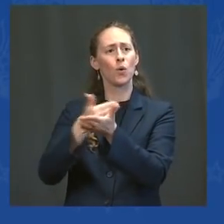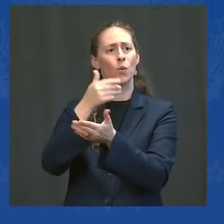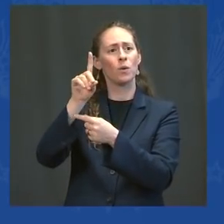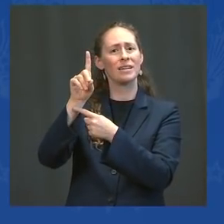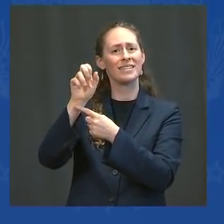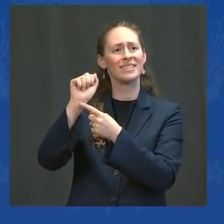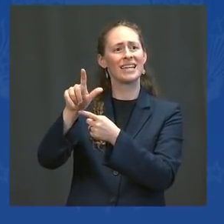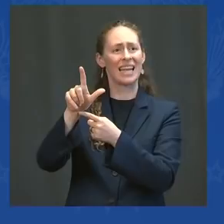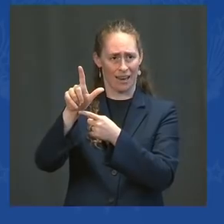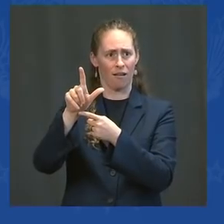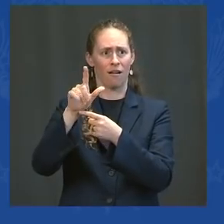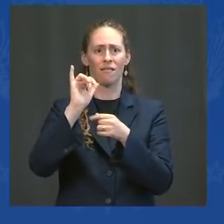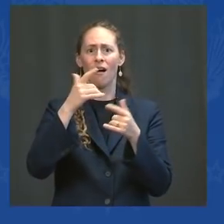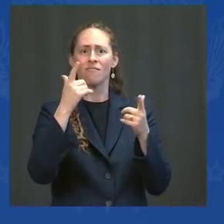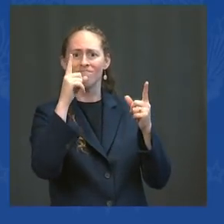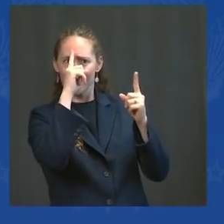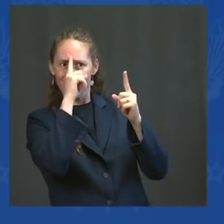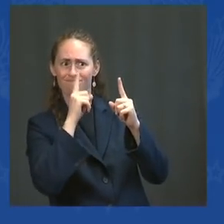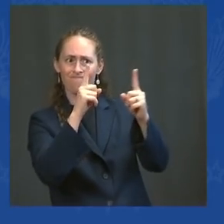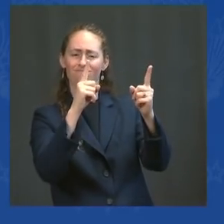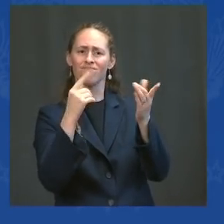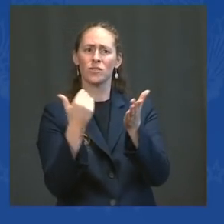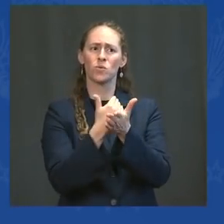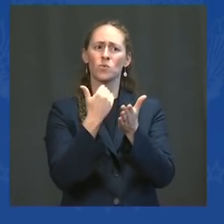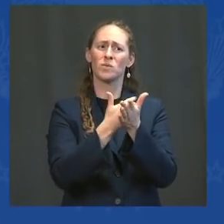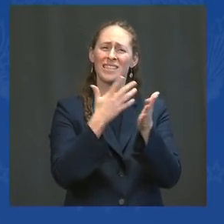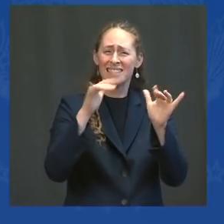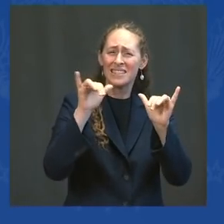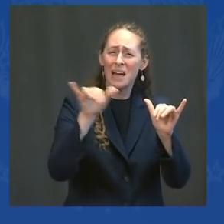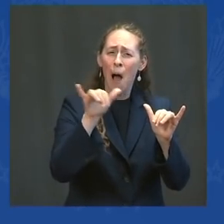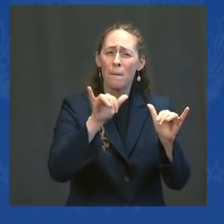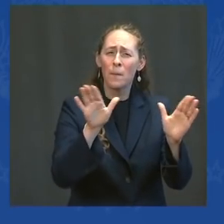in the same chamber where the Interstate Highway System